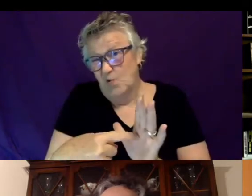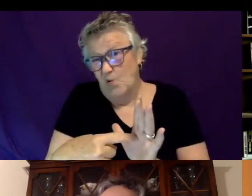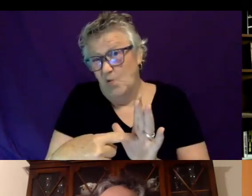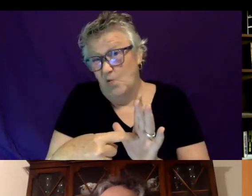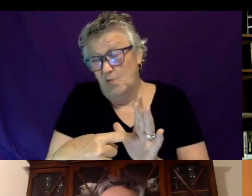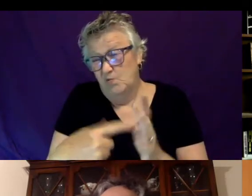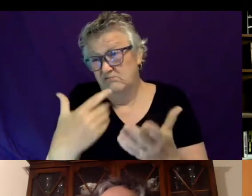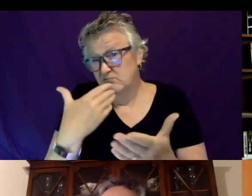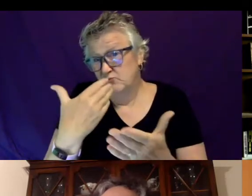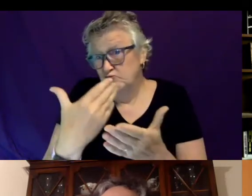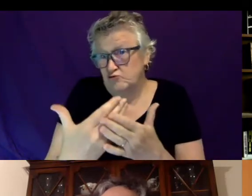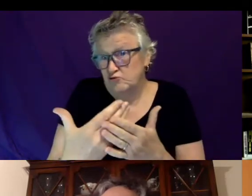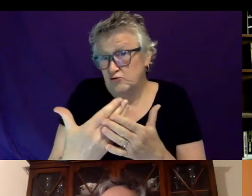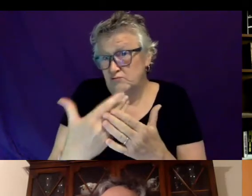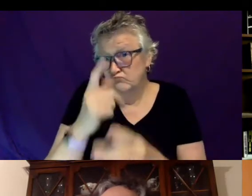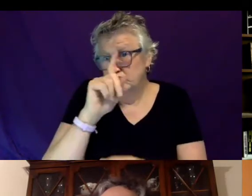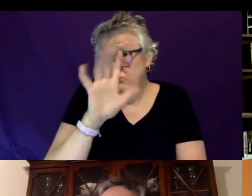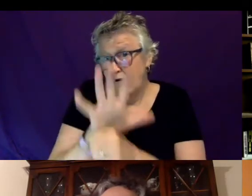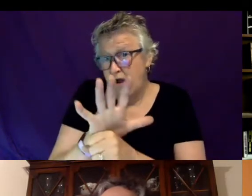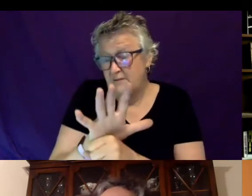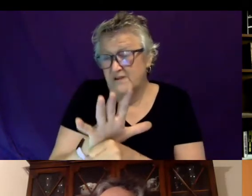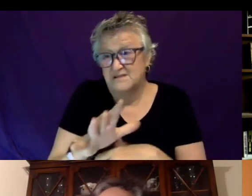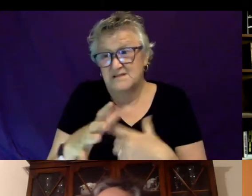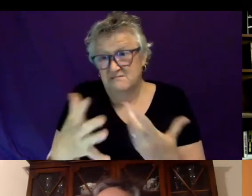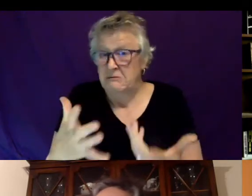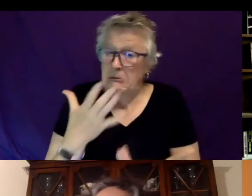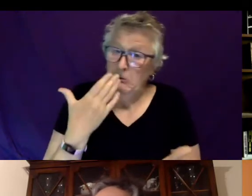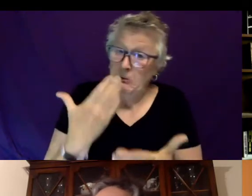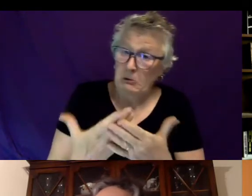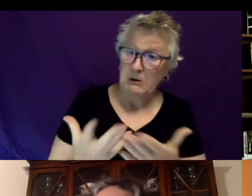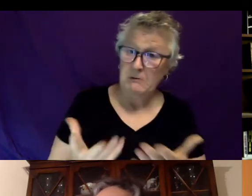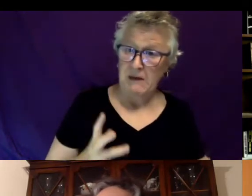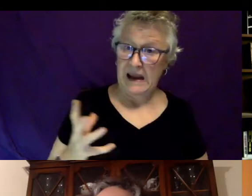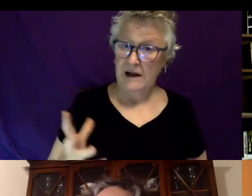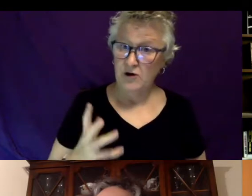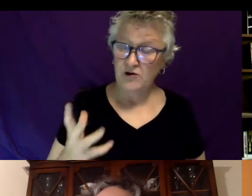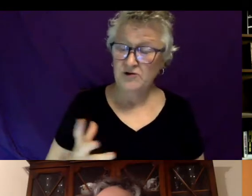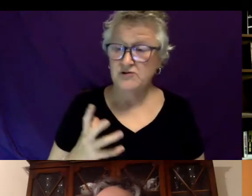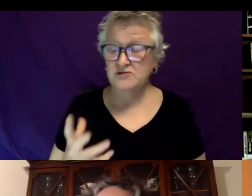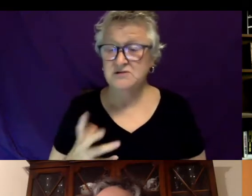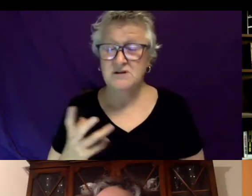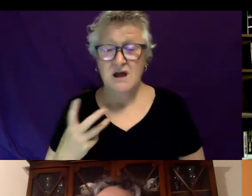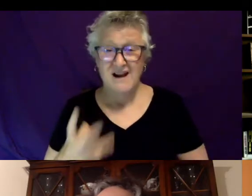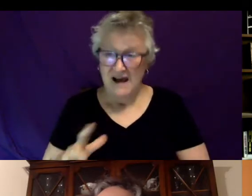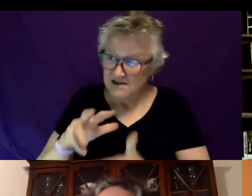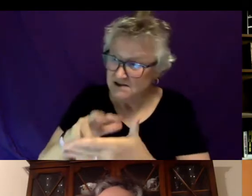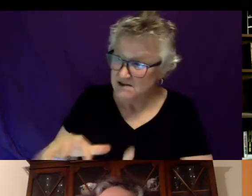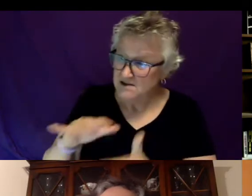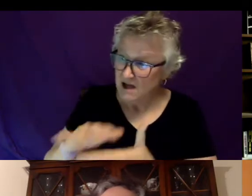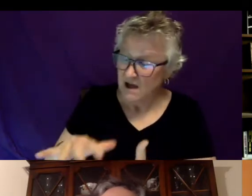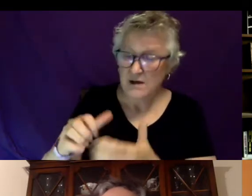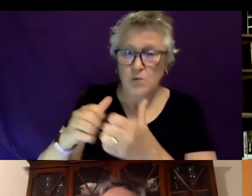and didn't disrupt anything, and I just studied what the older kids were doing and saying and talking about.